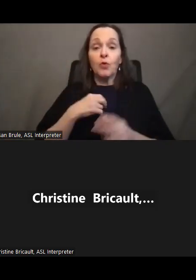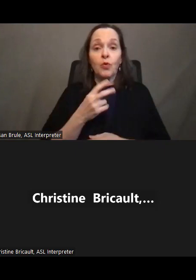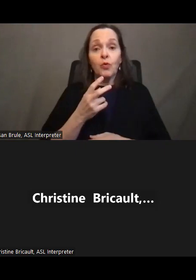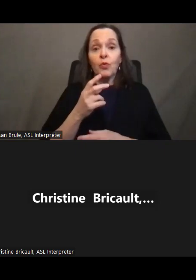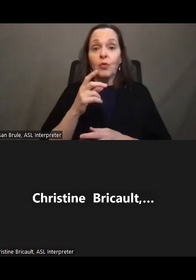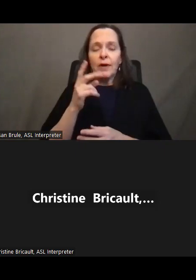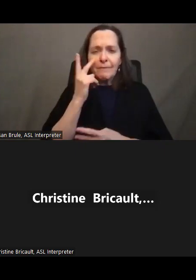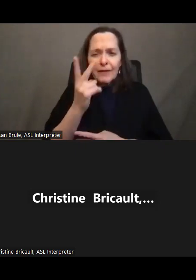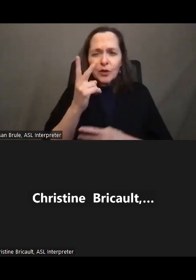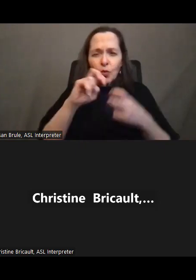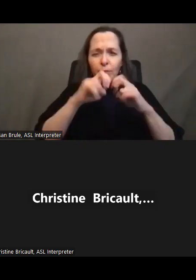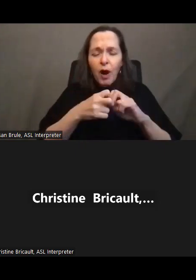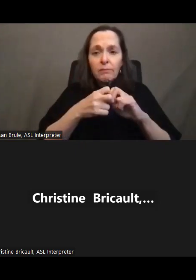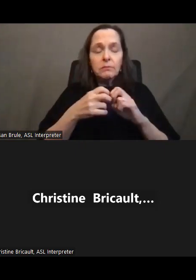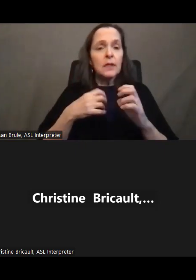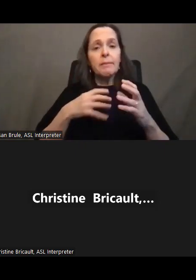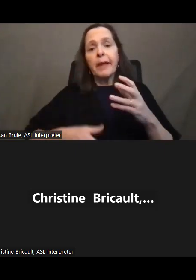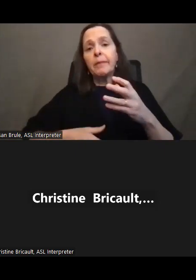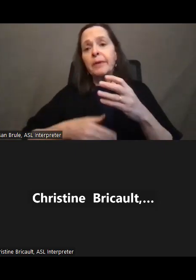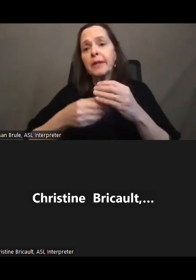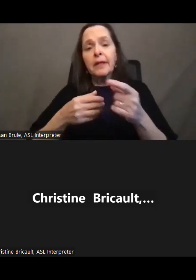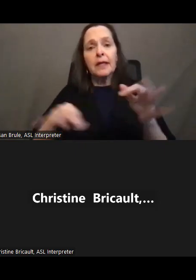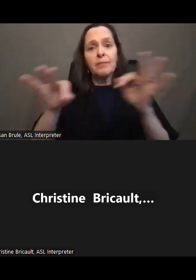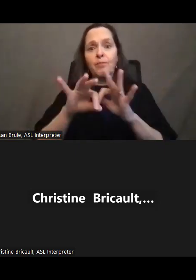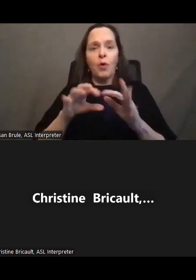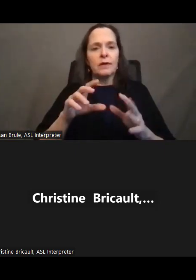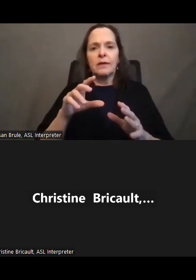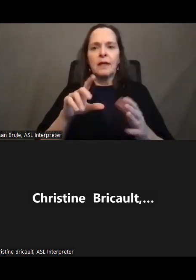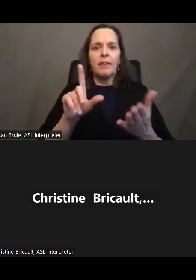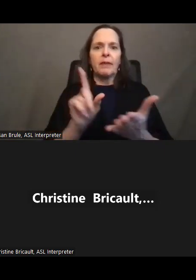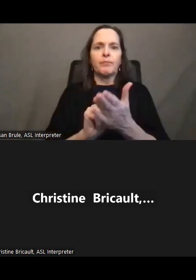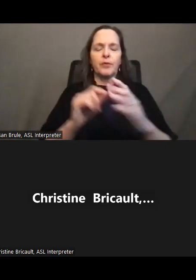A lot of that are -- I'm sure Massachusetts, and I know Rhode Island, we've gone through updating